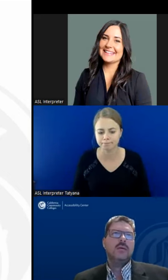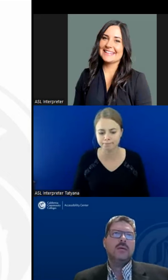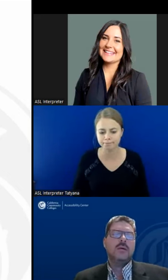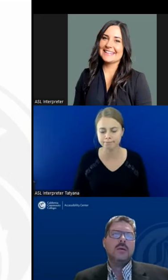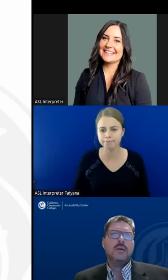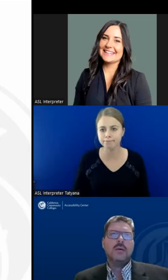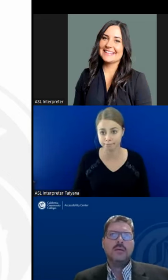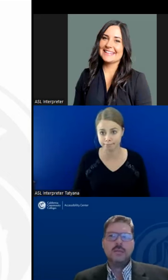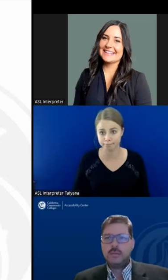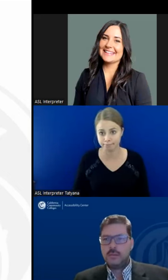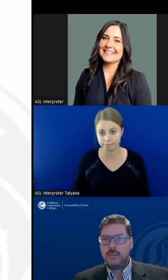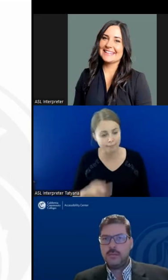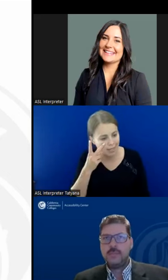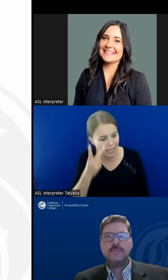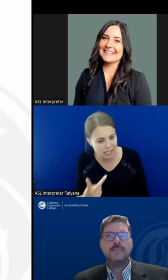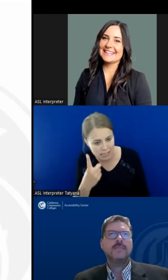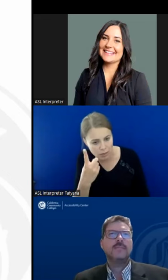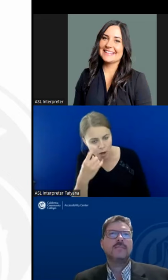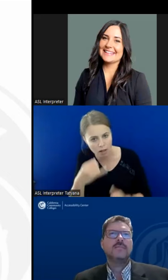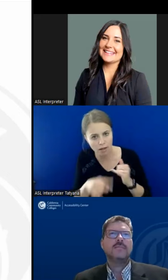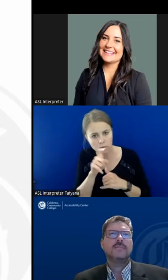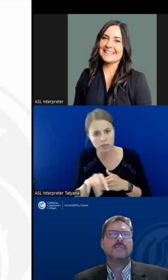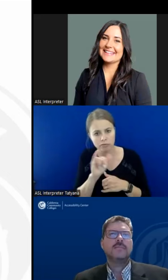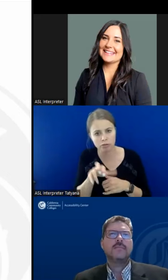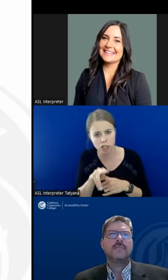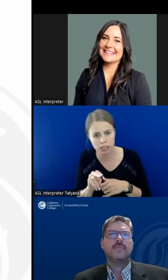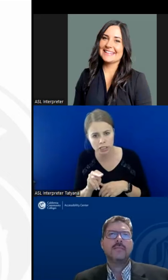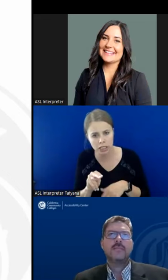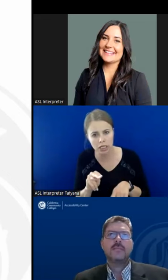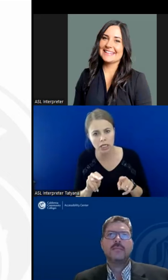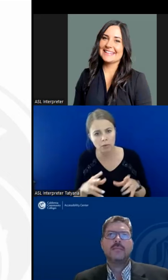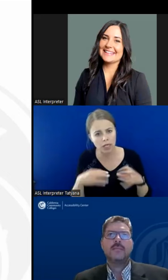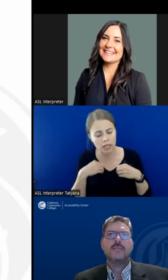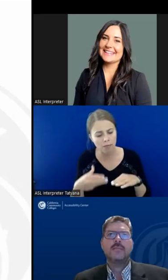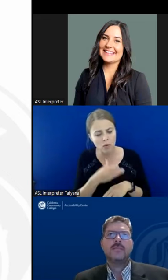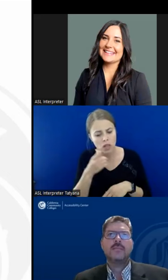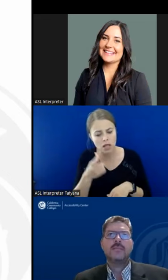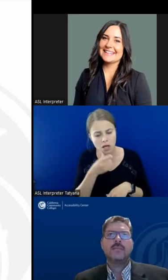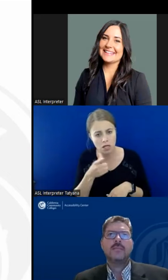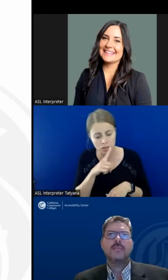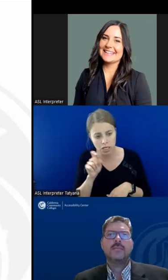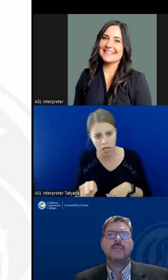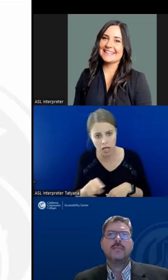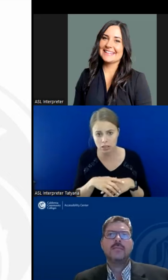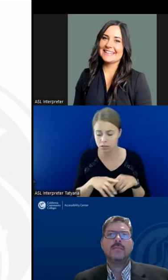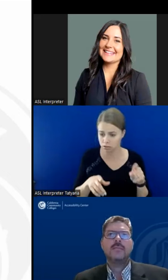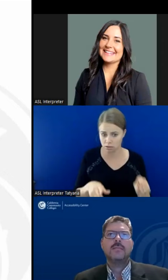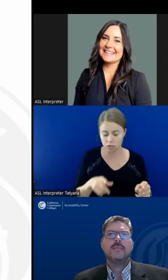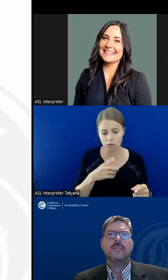It looks like I see one last question from Jason that we can take before lunch. He asks if, have you come across any AI tools